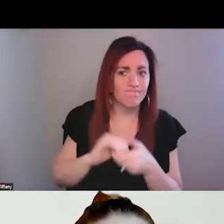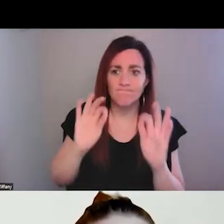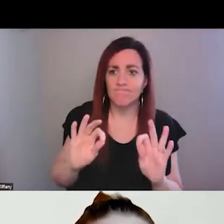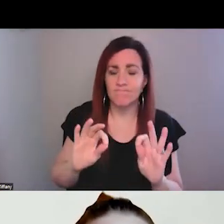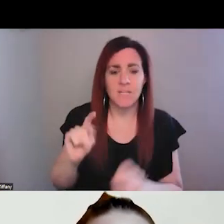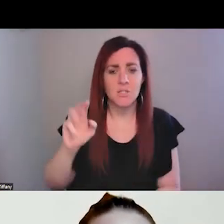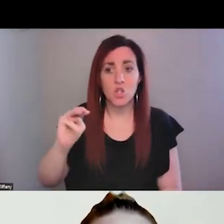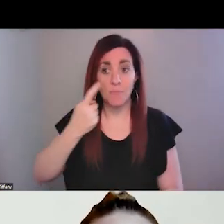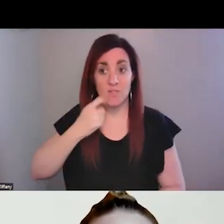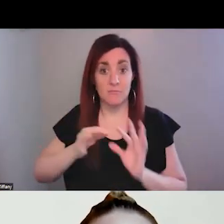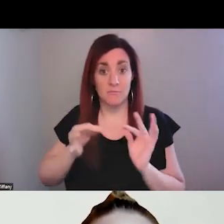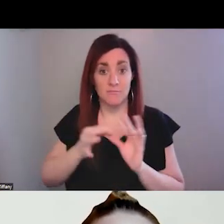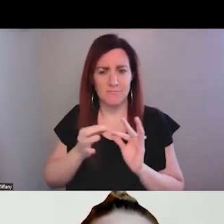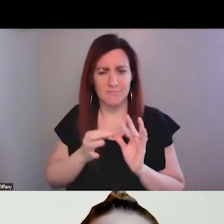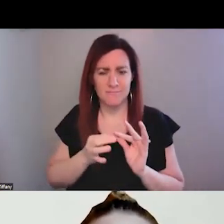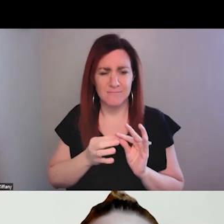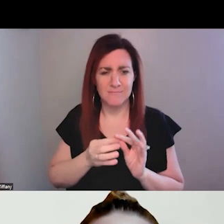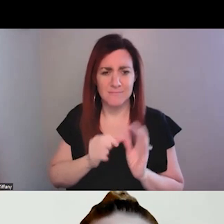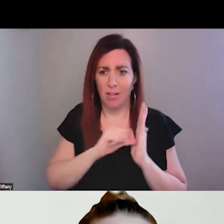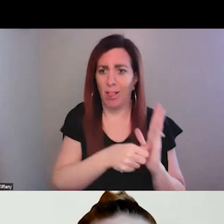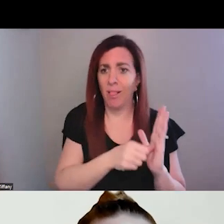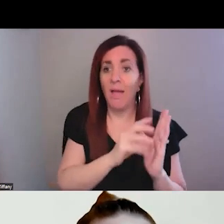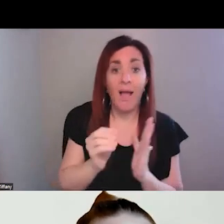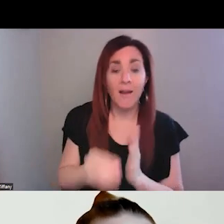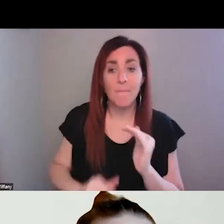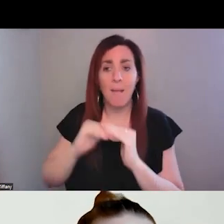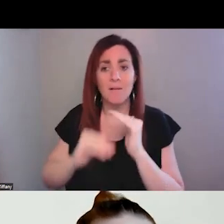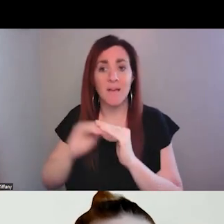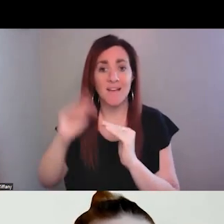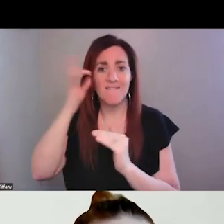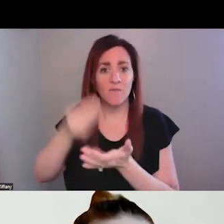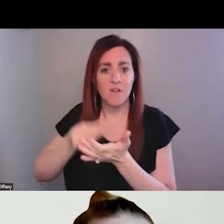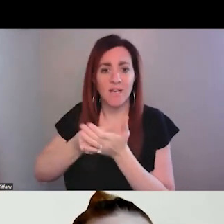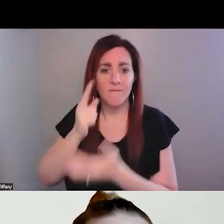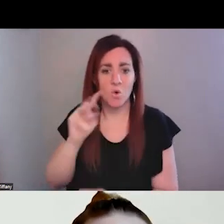SAYING AND REQUIRING THEM TO MAXIMIZE FEDERAL FUNDING FOR MOBILE CRISIS RESPONSE.